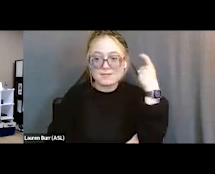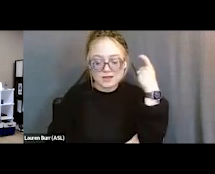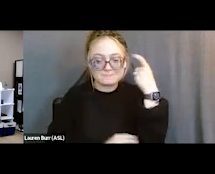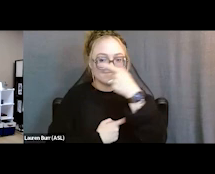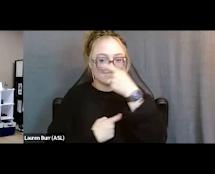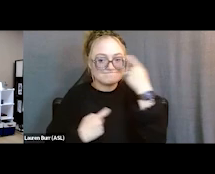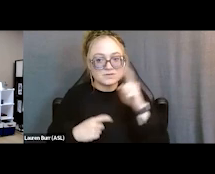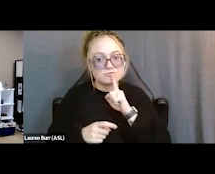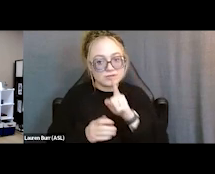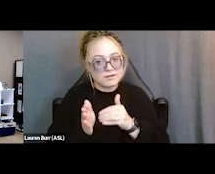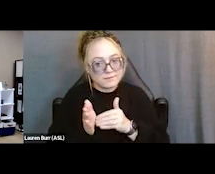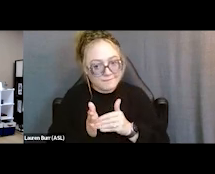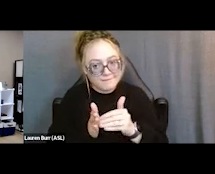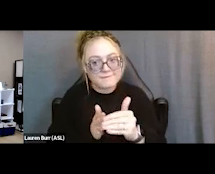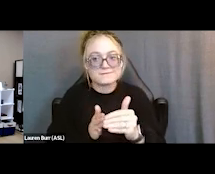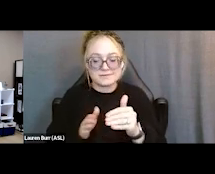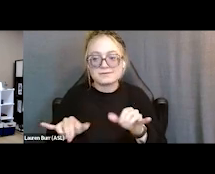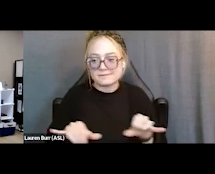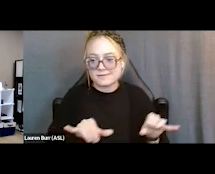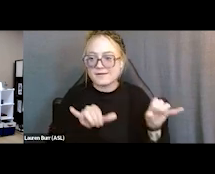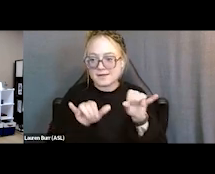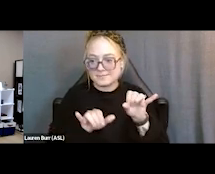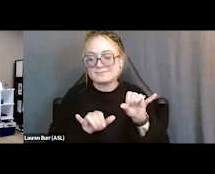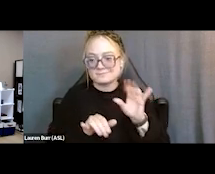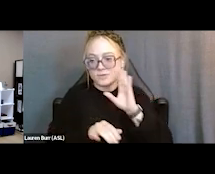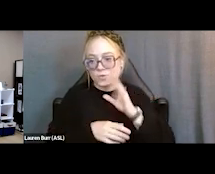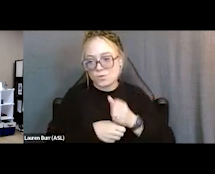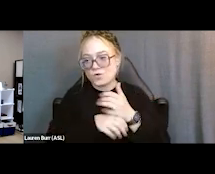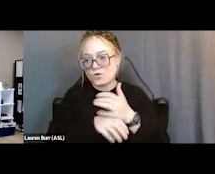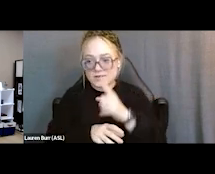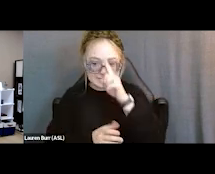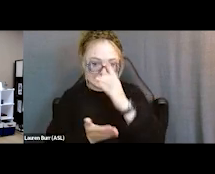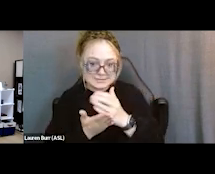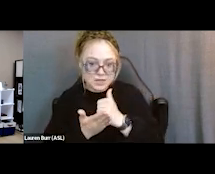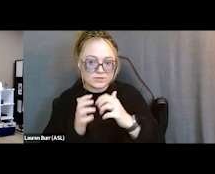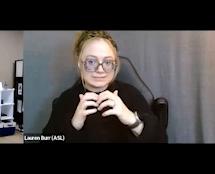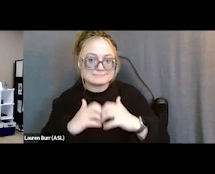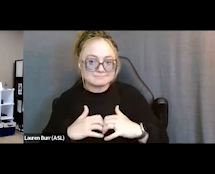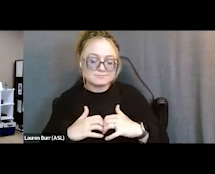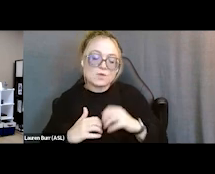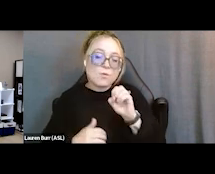that kind of initiates this onset of psychosis or a mental illness in general.